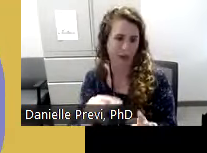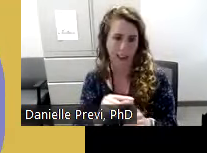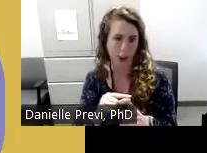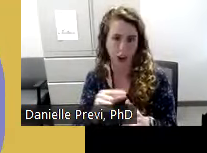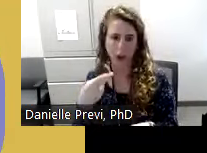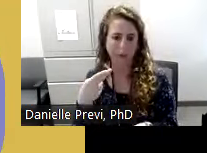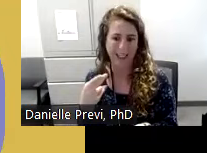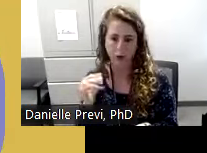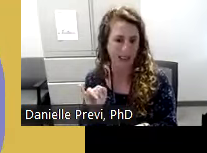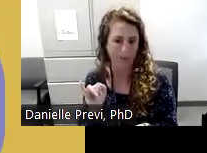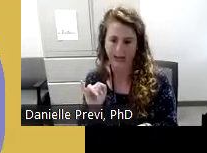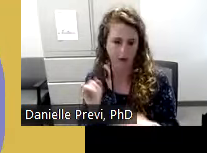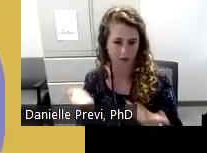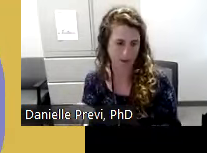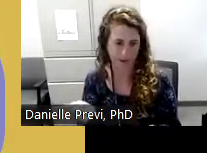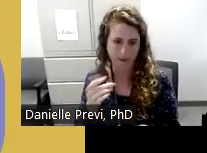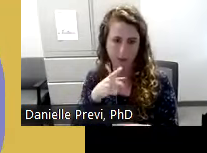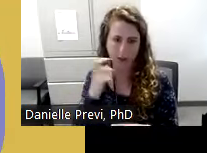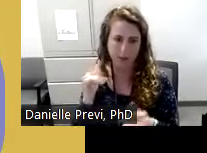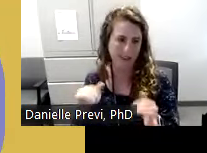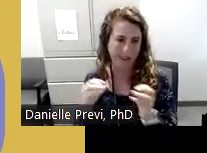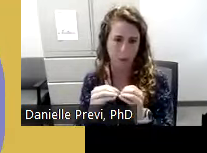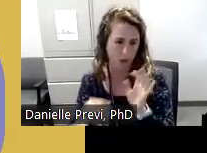Now, I do not encourage the use of the word “hearing impaired.”